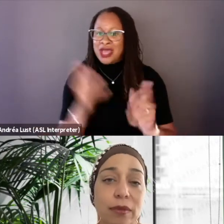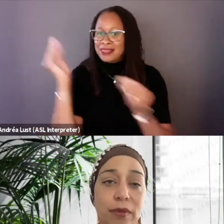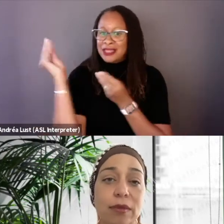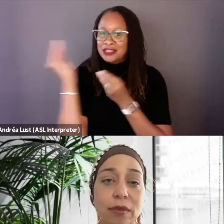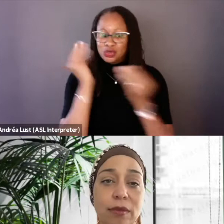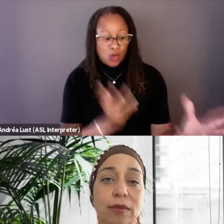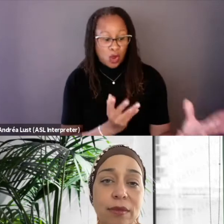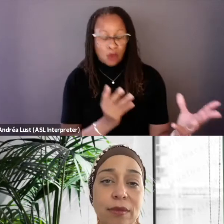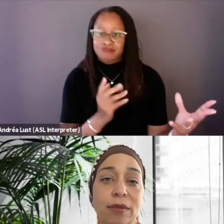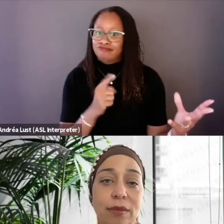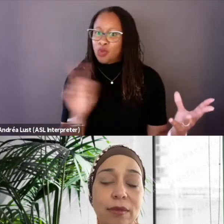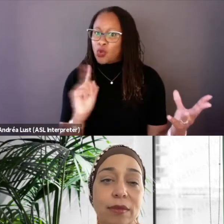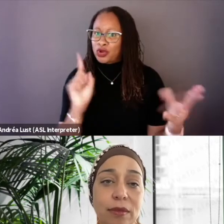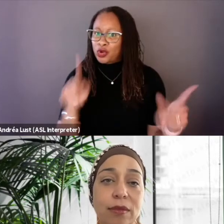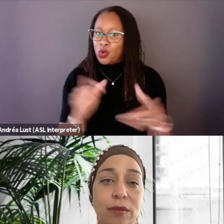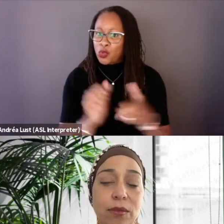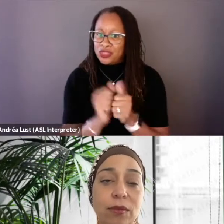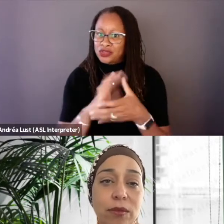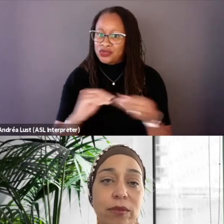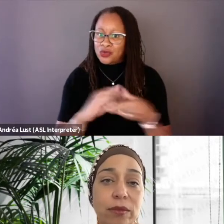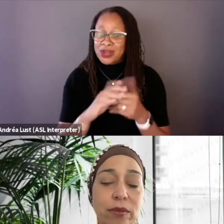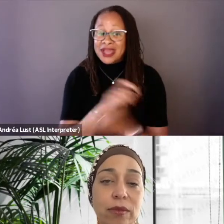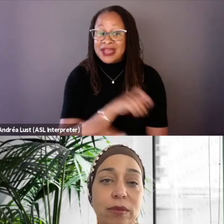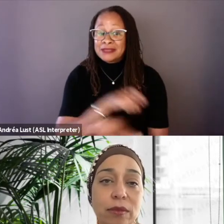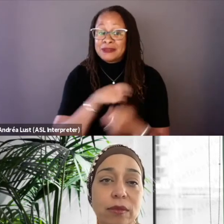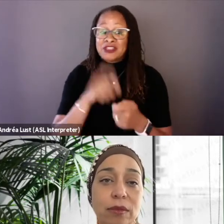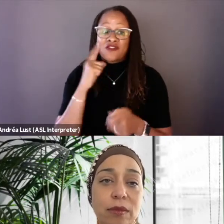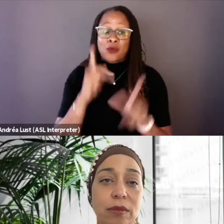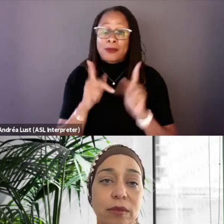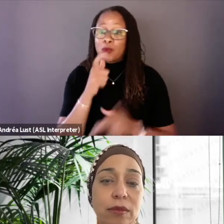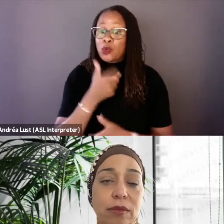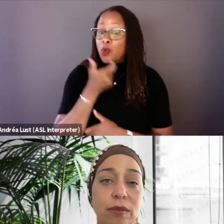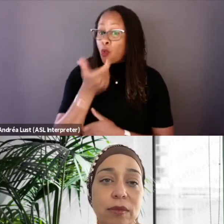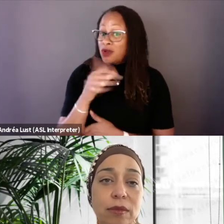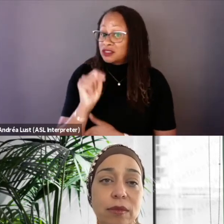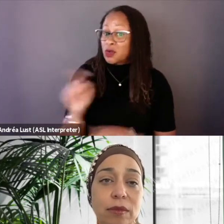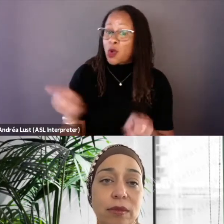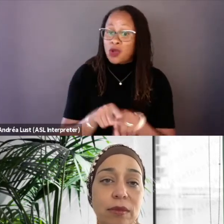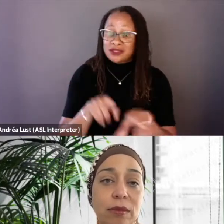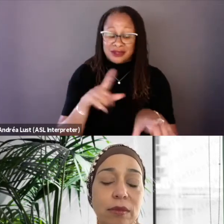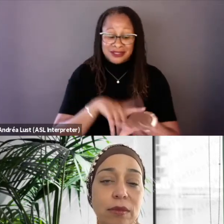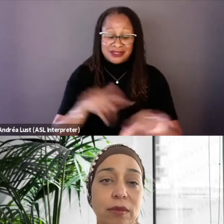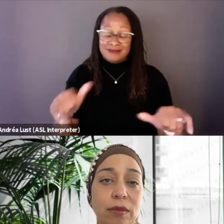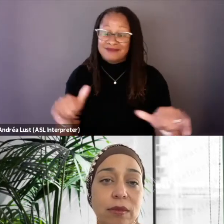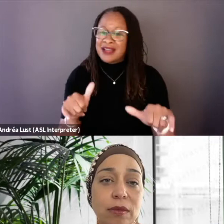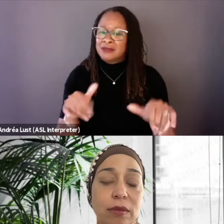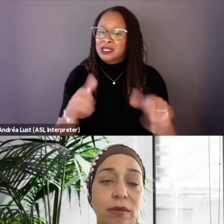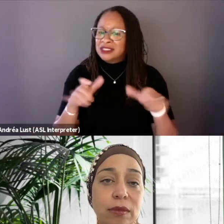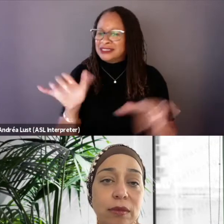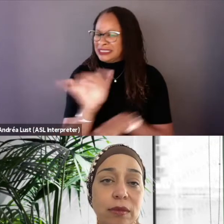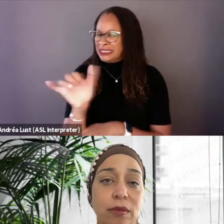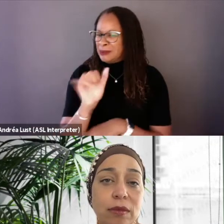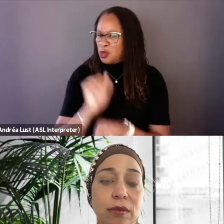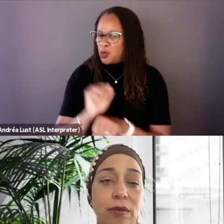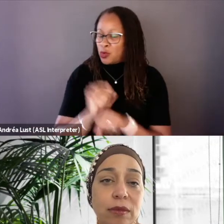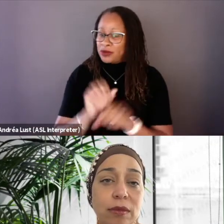So particularly for people who may be watching this who are also trying to do similar work can you talk a little bit about how you used the experts